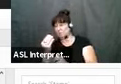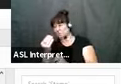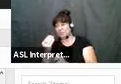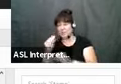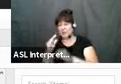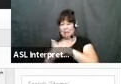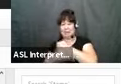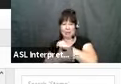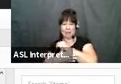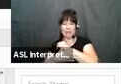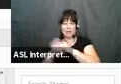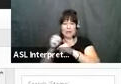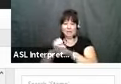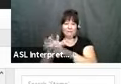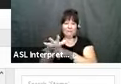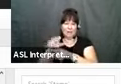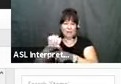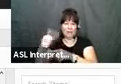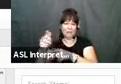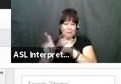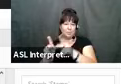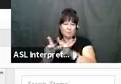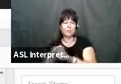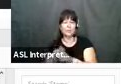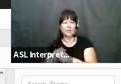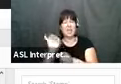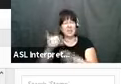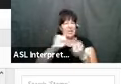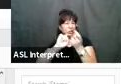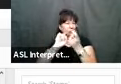And this changes on a daily and weekly basis.